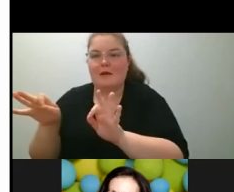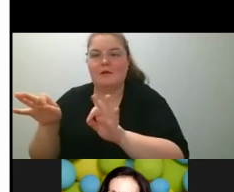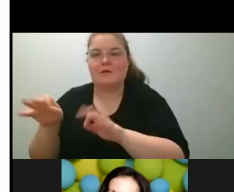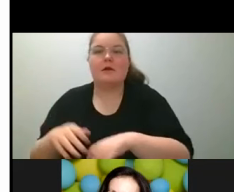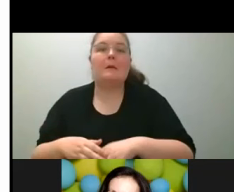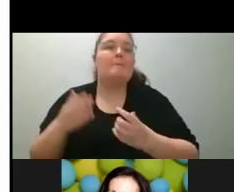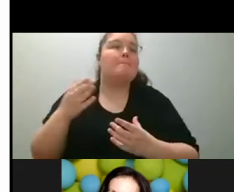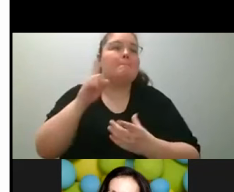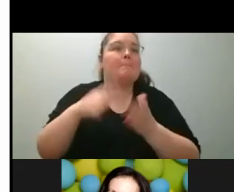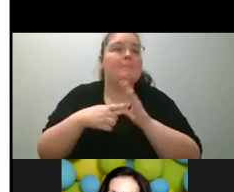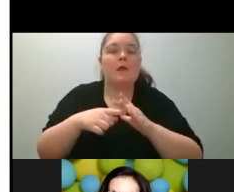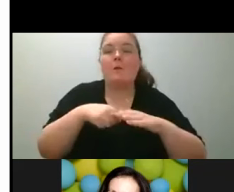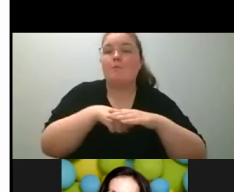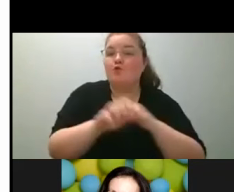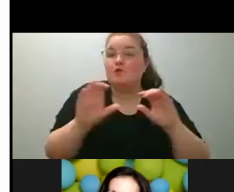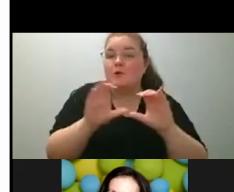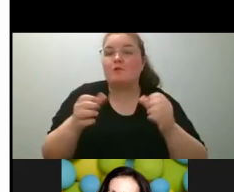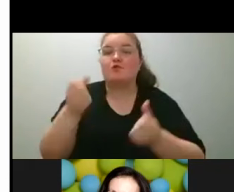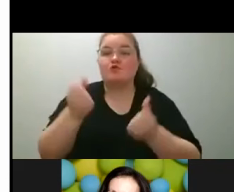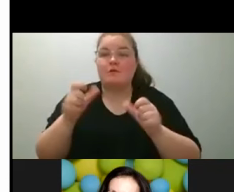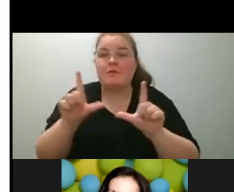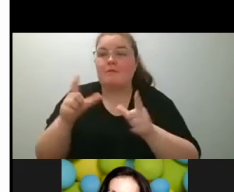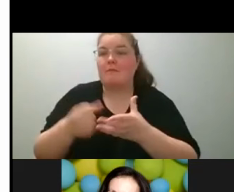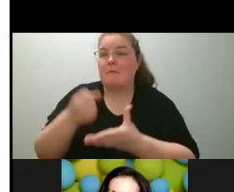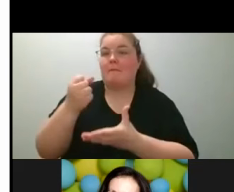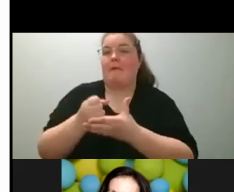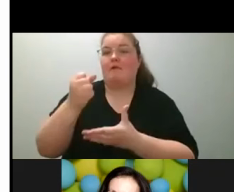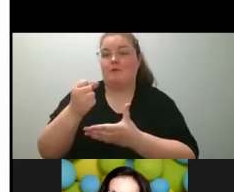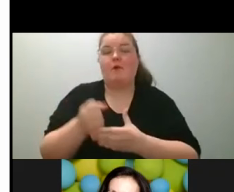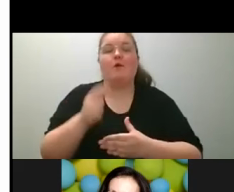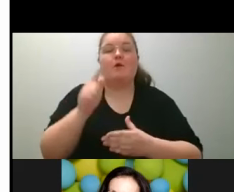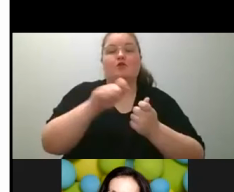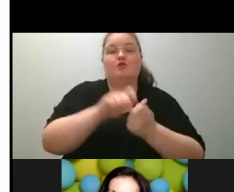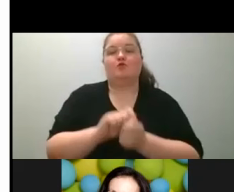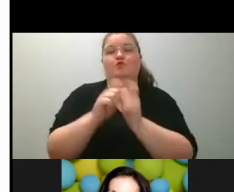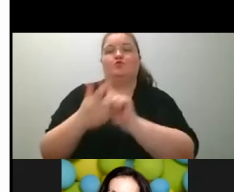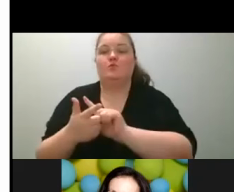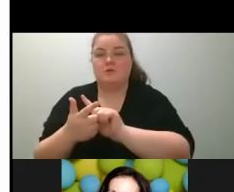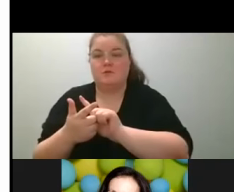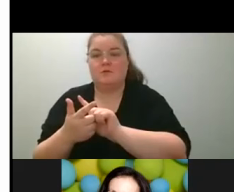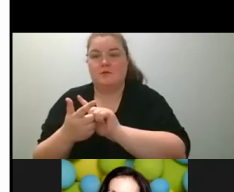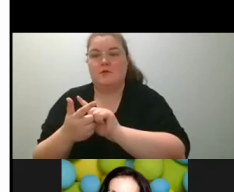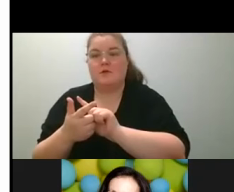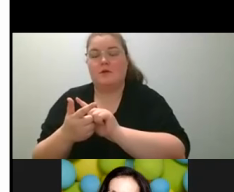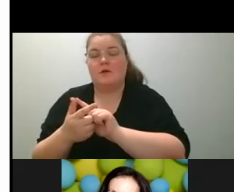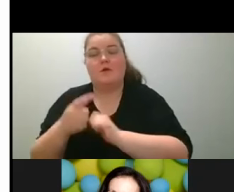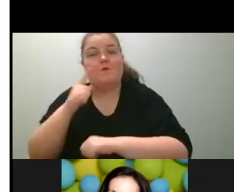or driver's licenses or passports that need to be translated into English.